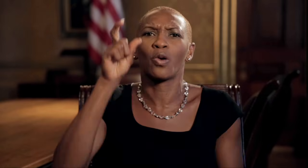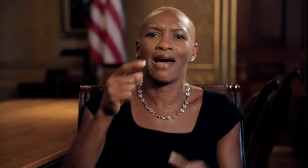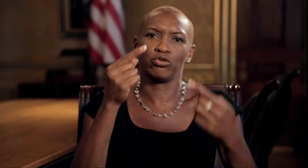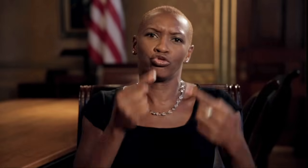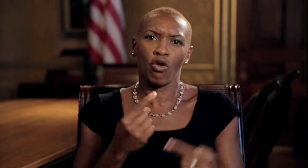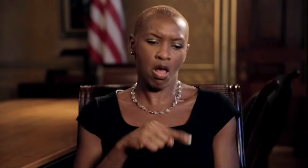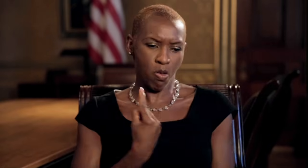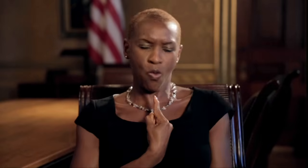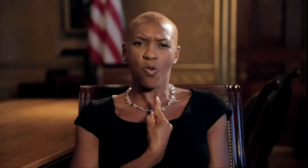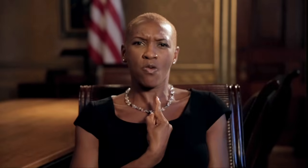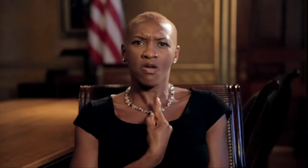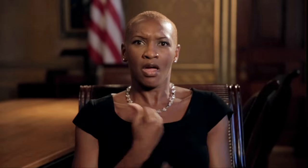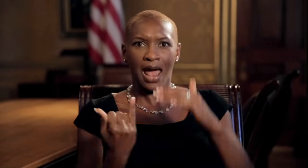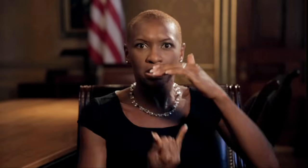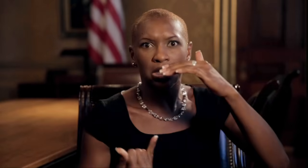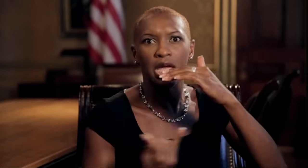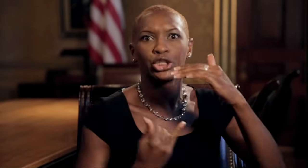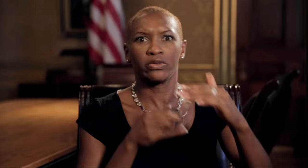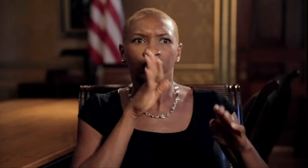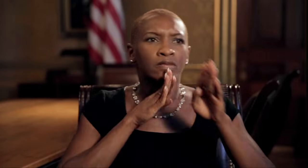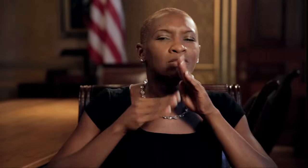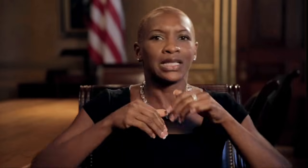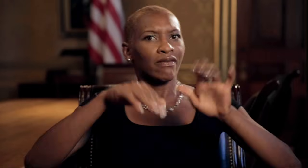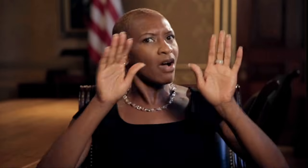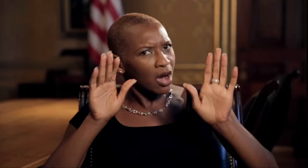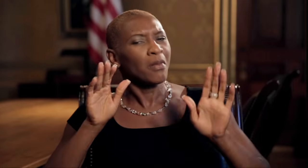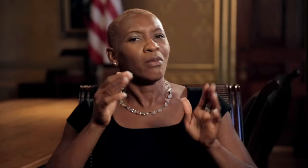Who would join me so I wouldn't have to struggle alone, in isolation and frustration, and give up?